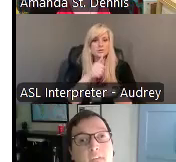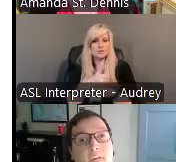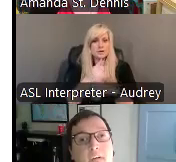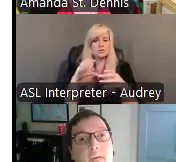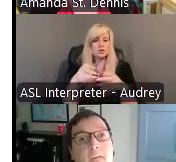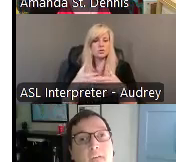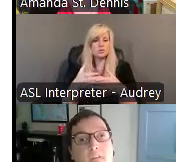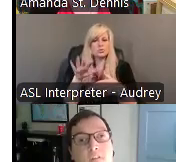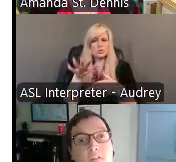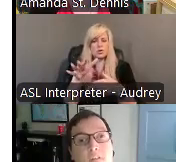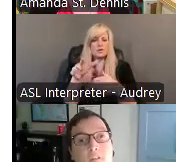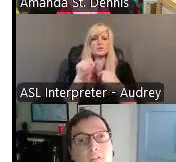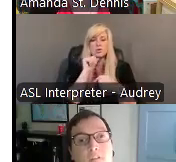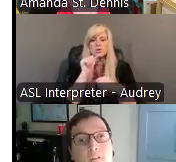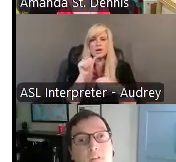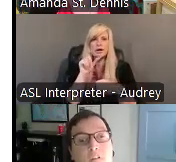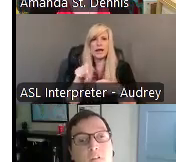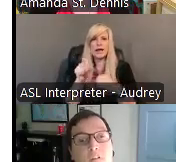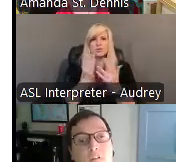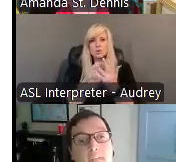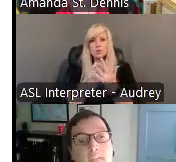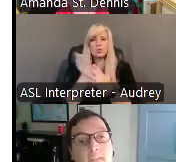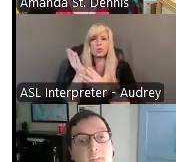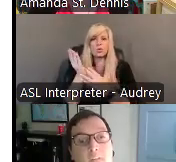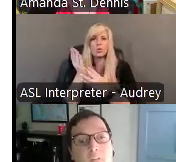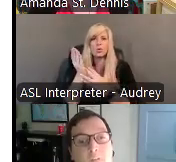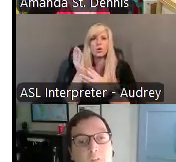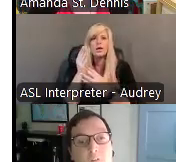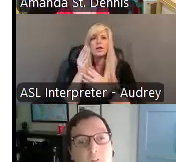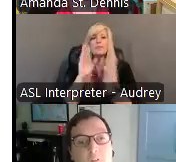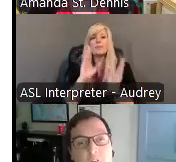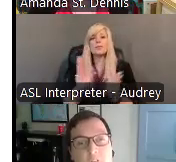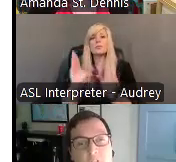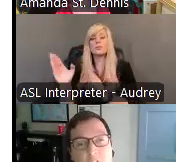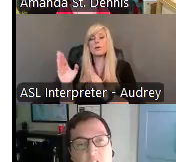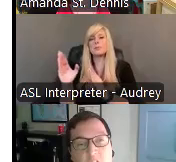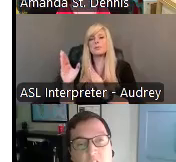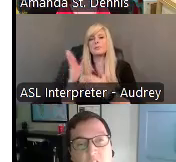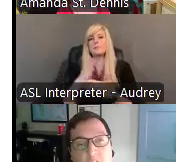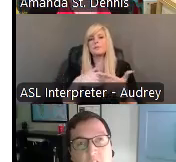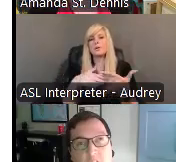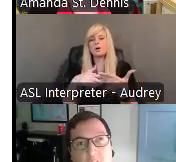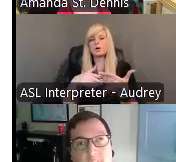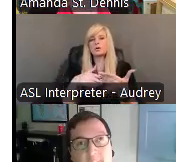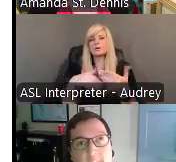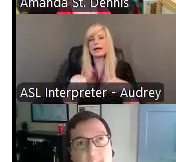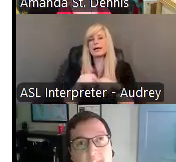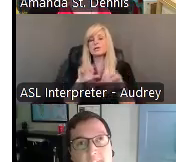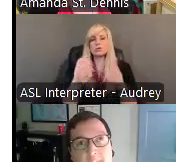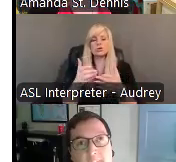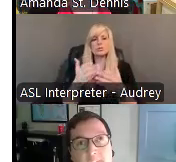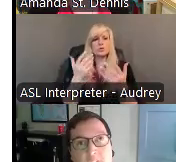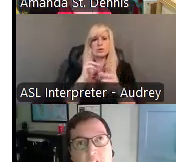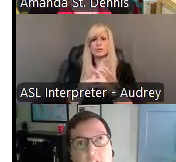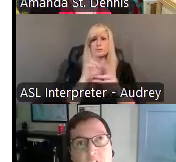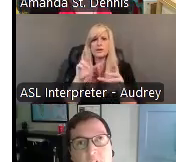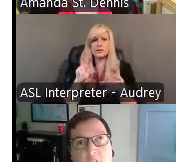have to go through the prep phase of a group. We were able to get right into the work. But it is